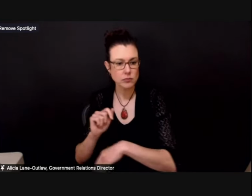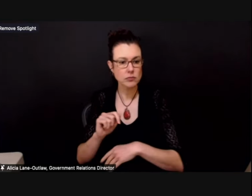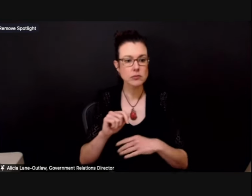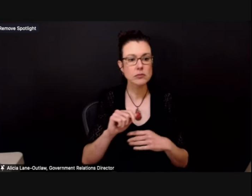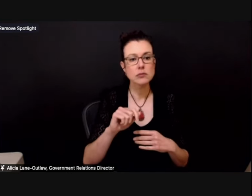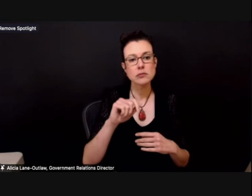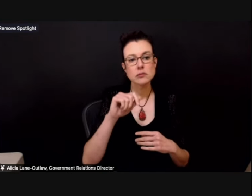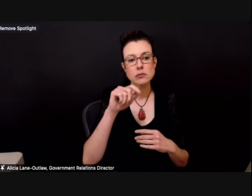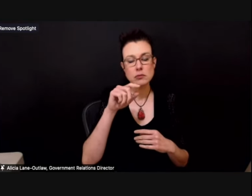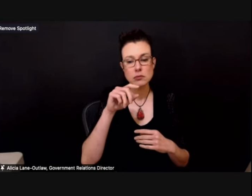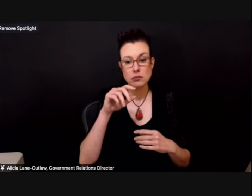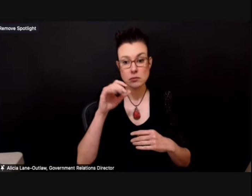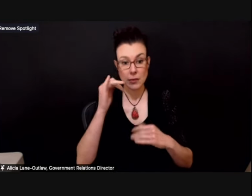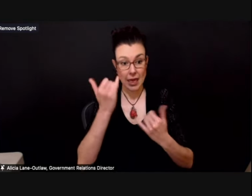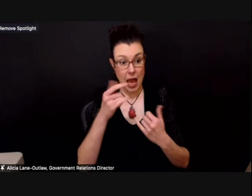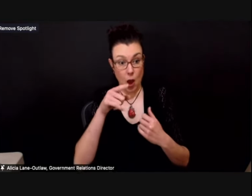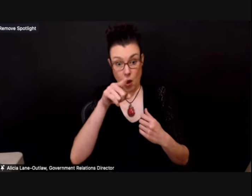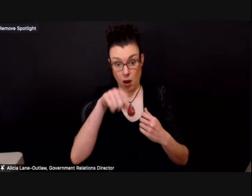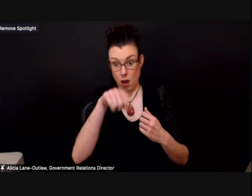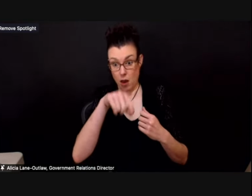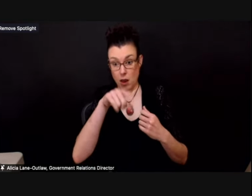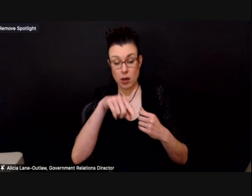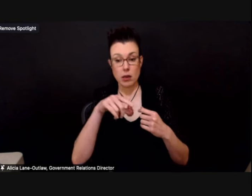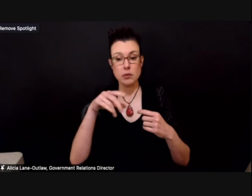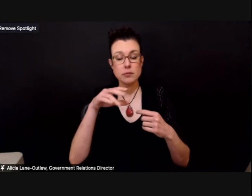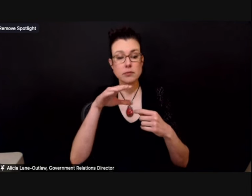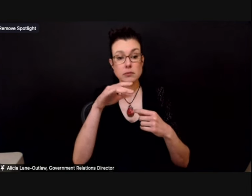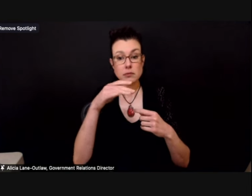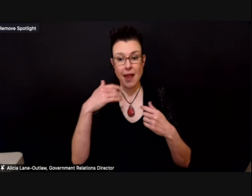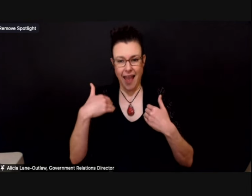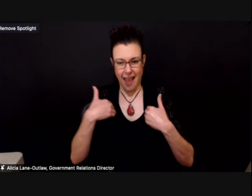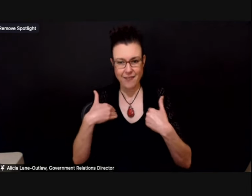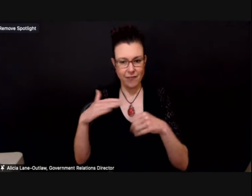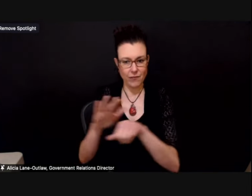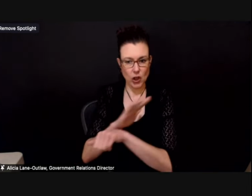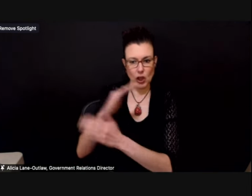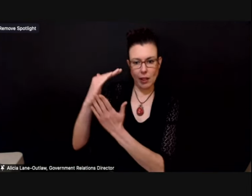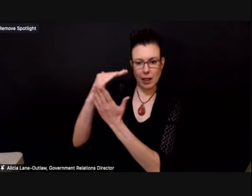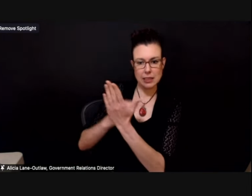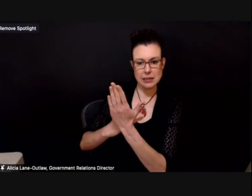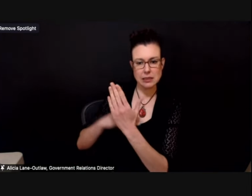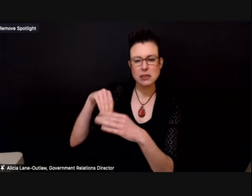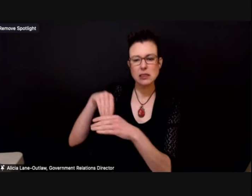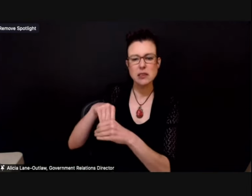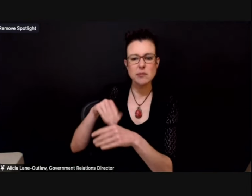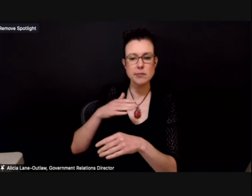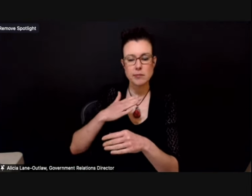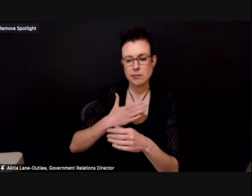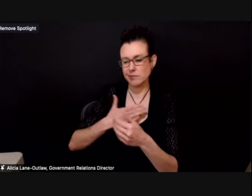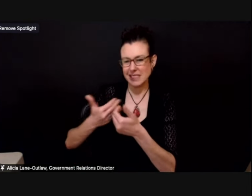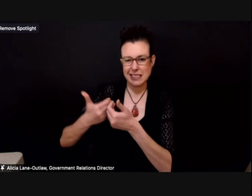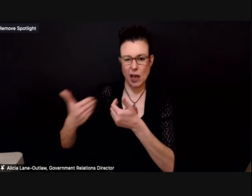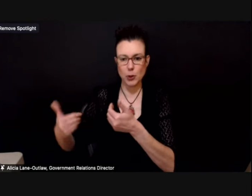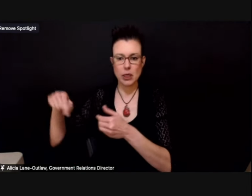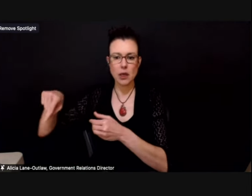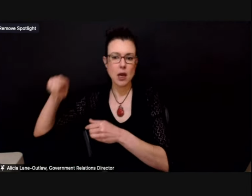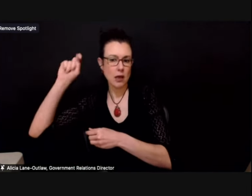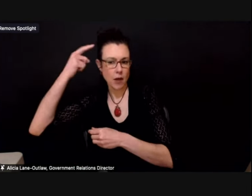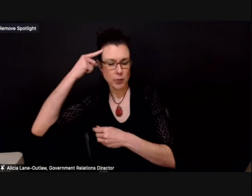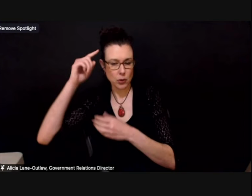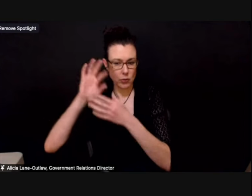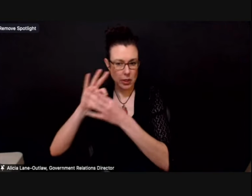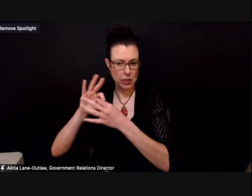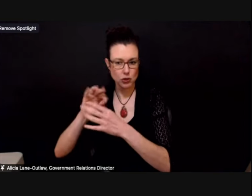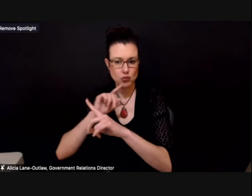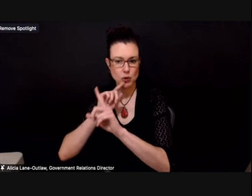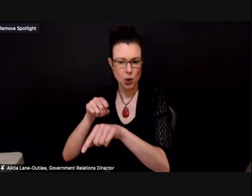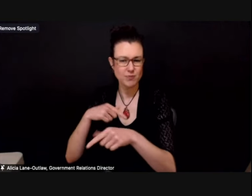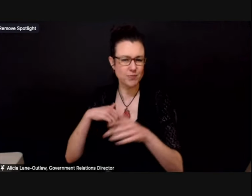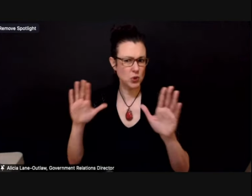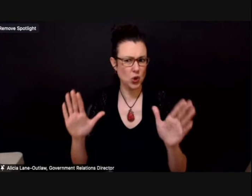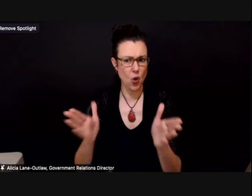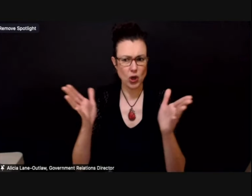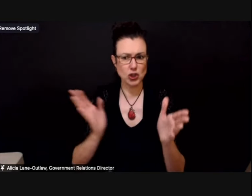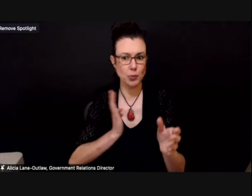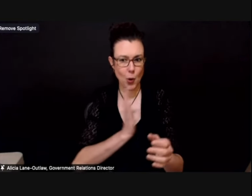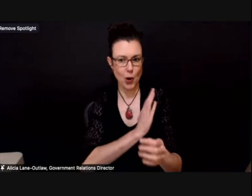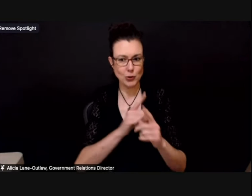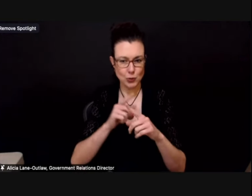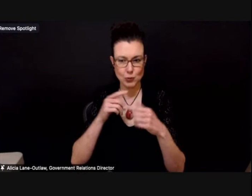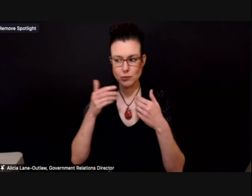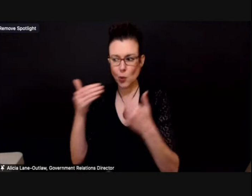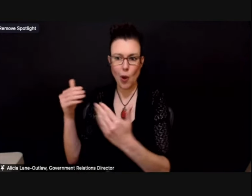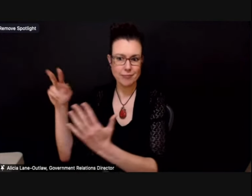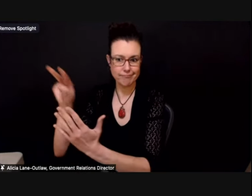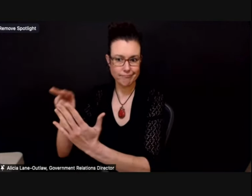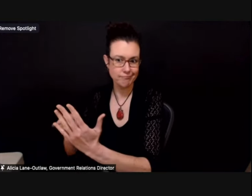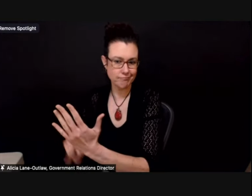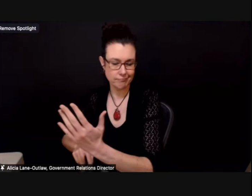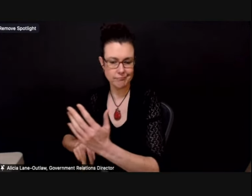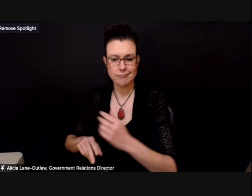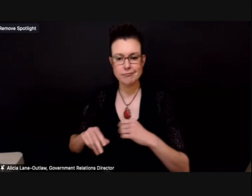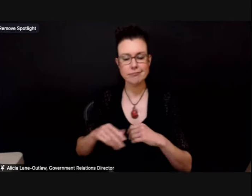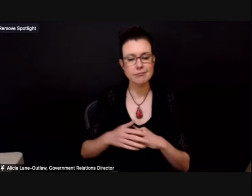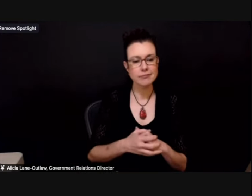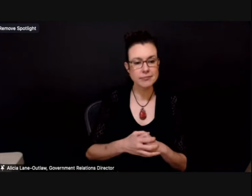Please see the Government Relations report for the full list. Next slide.